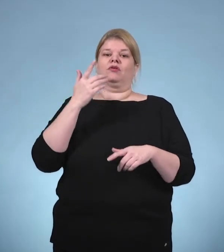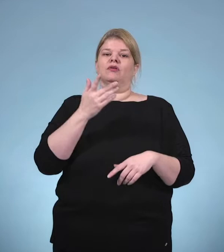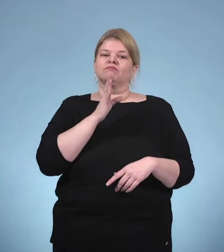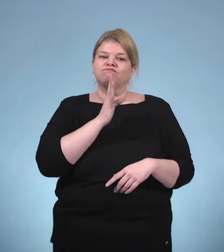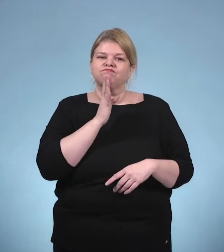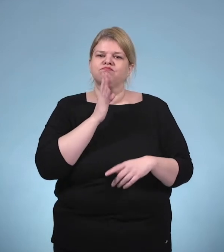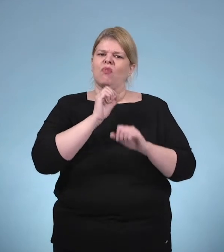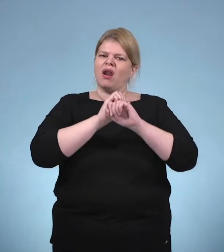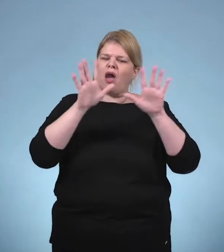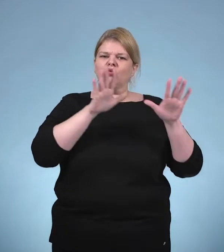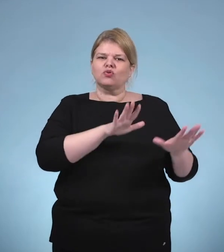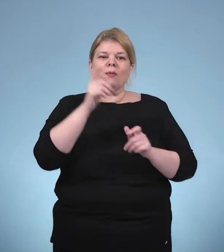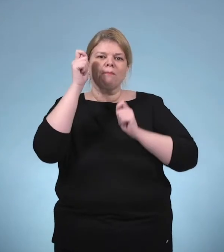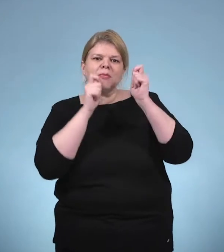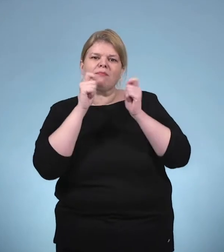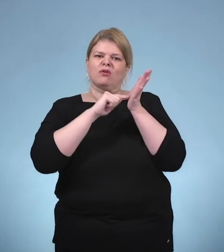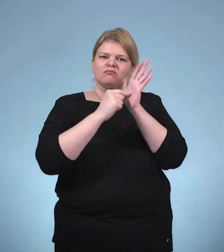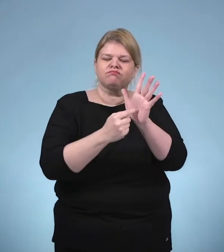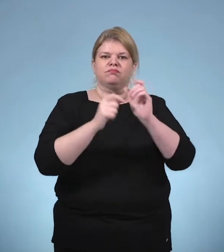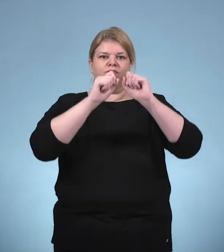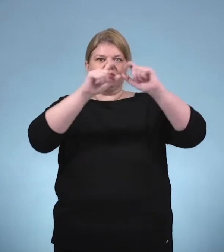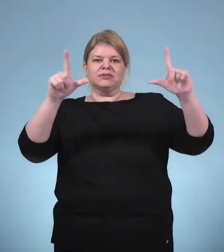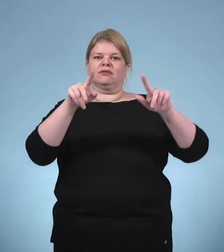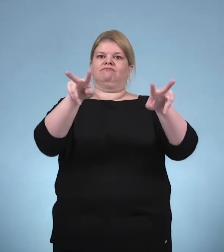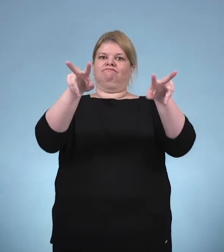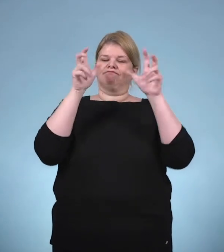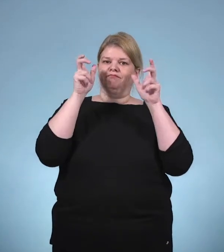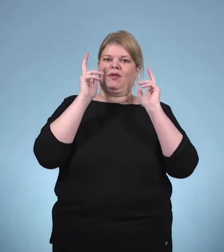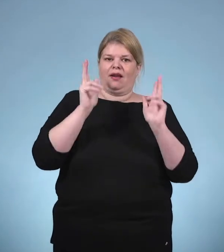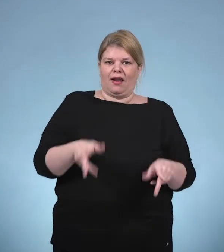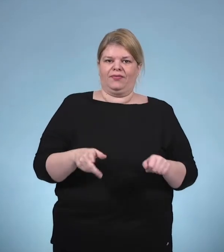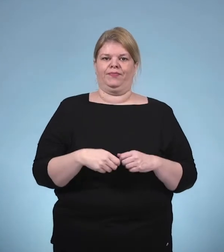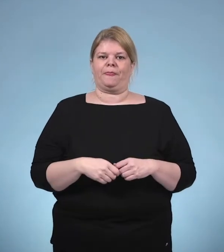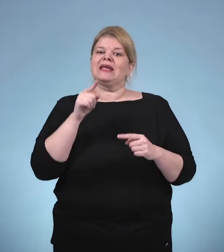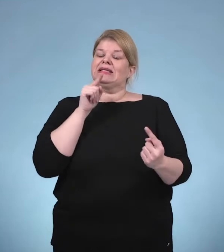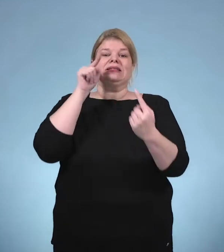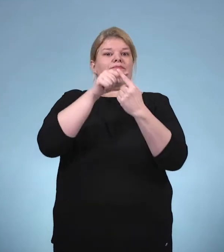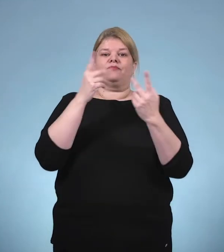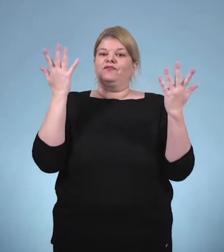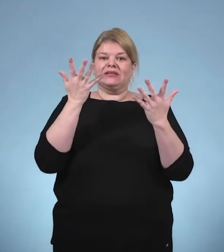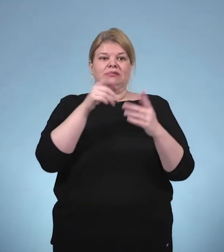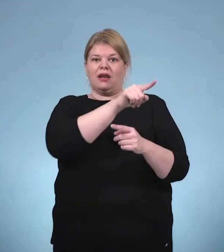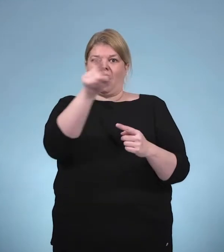Exaggerated facial expressions and gestures are good - we are on stage! It is also important to face the audience